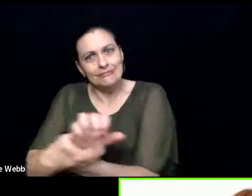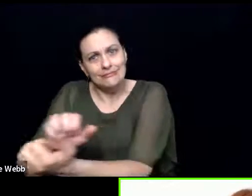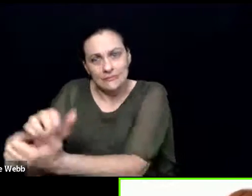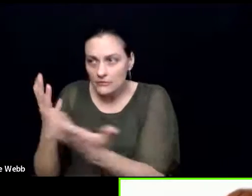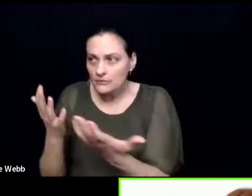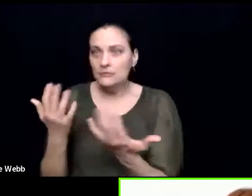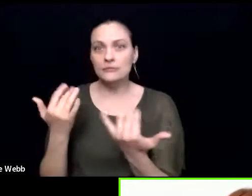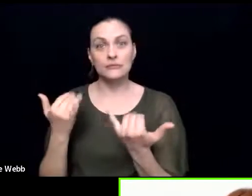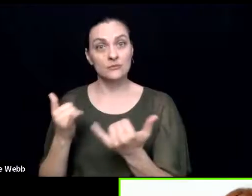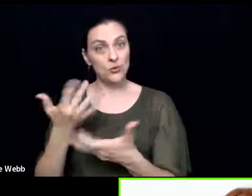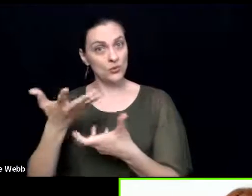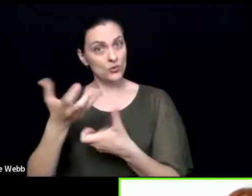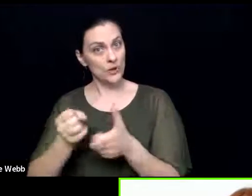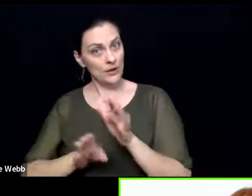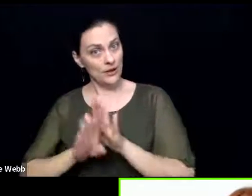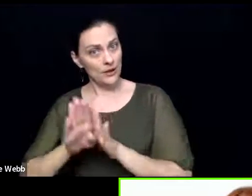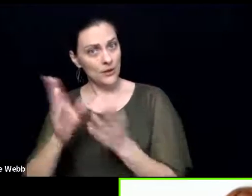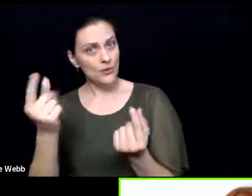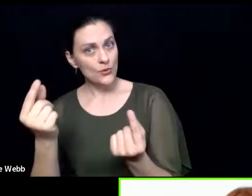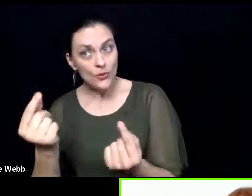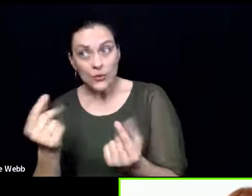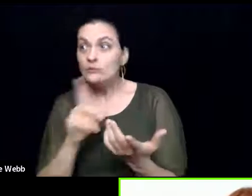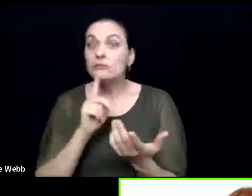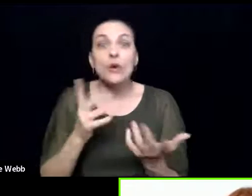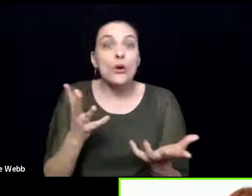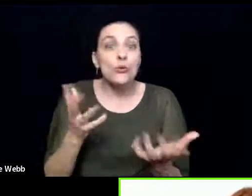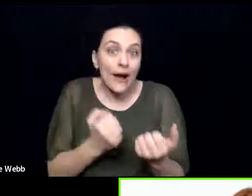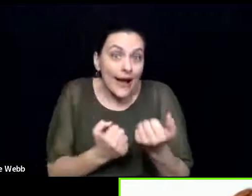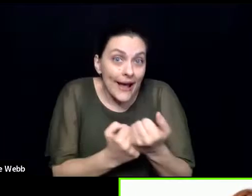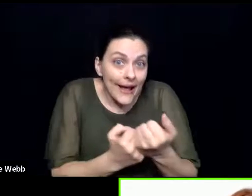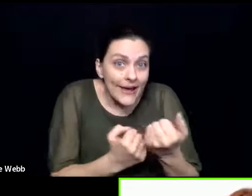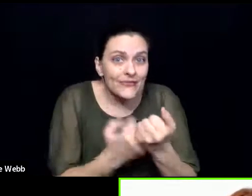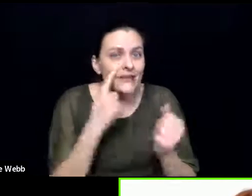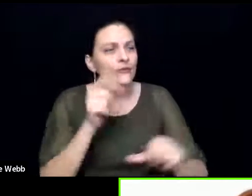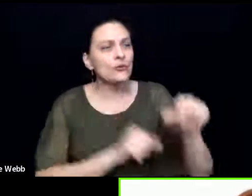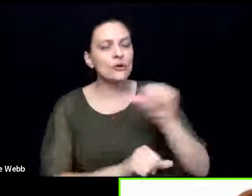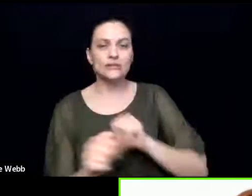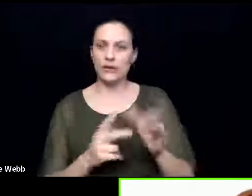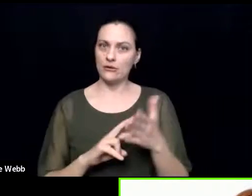trust. That's the foundation of trust and trusting each other to advocate for each other in all of